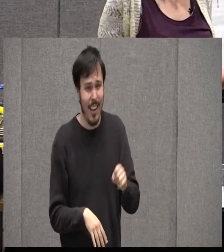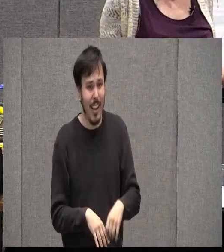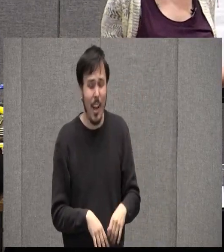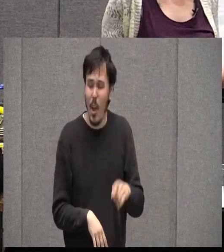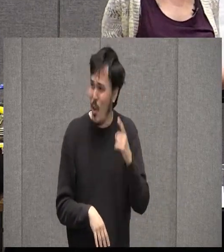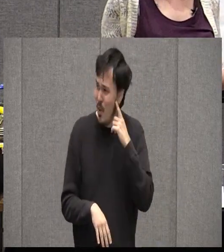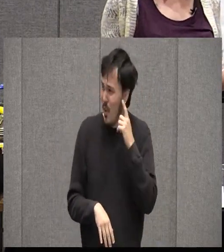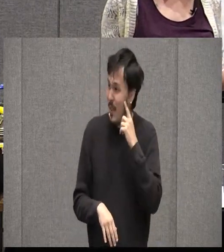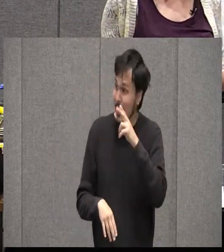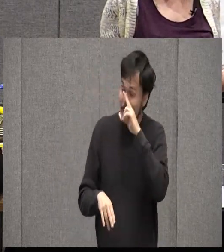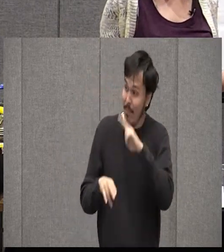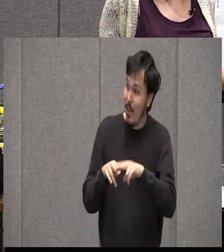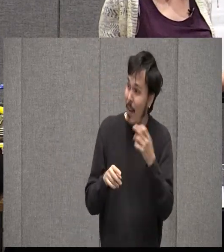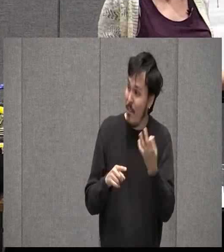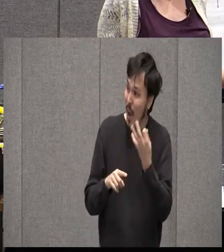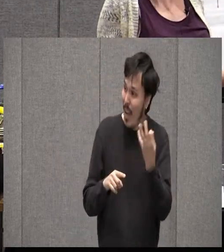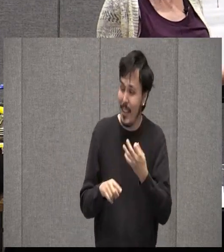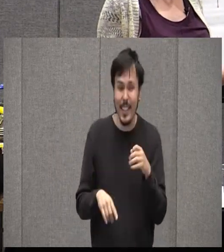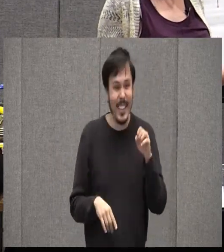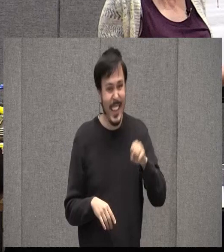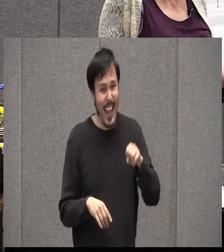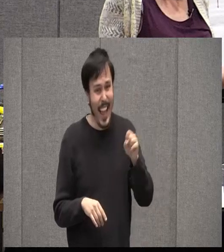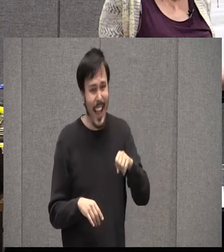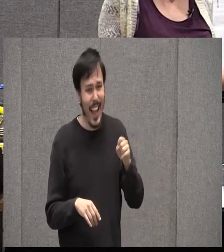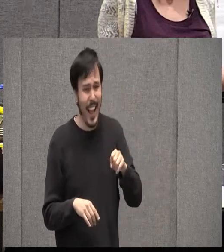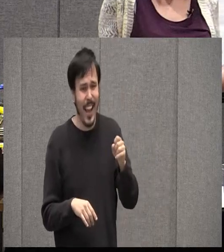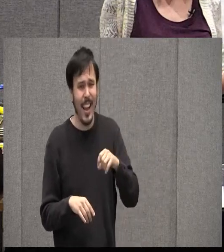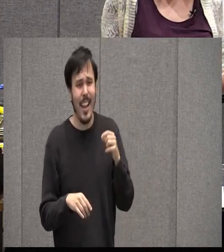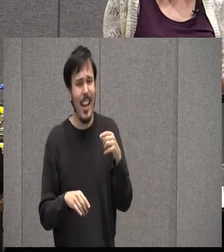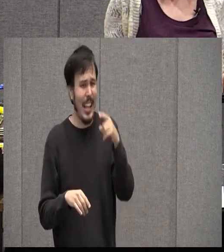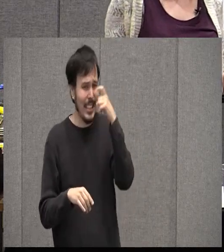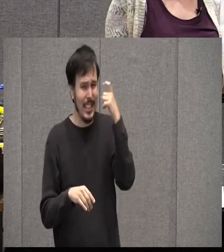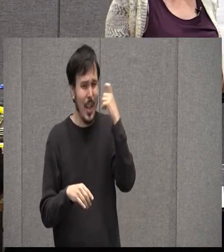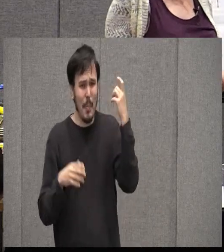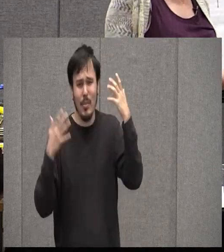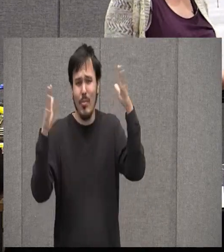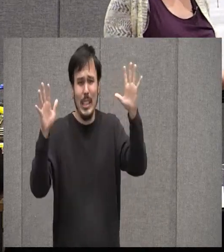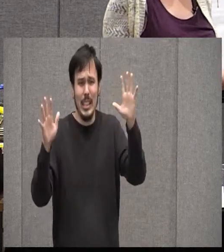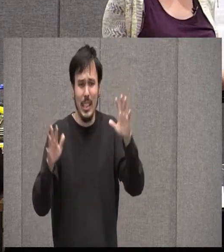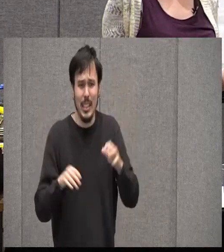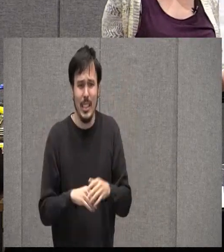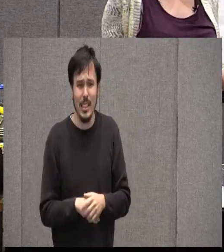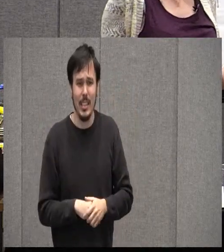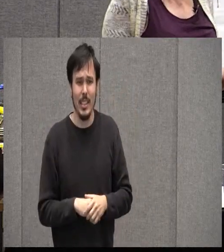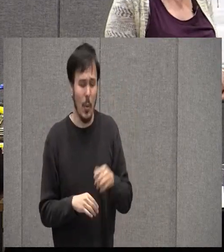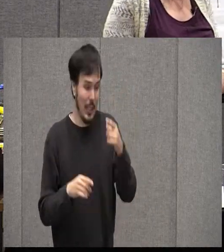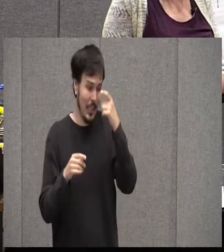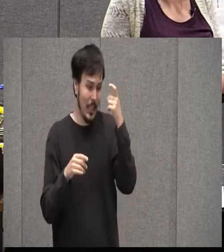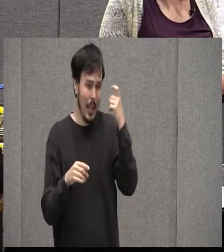It is fun Friday and school's out for summer. Oh my goodness. - I know, that is great. We love it. And you know what, you made it through